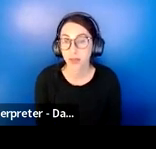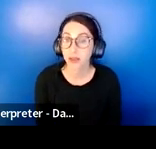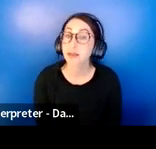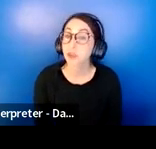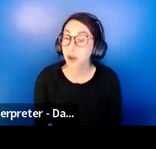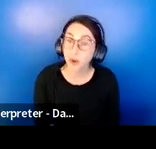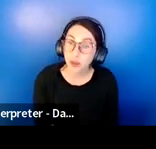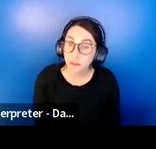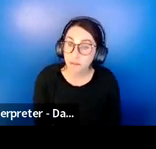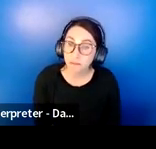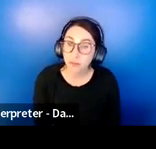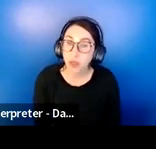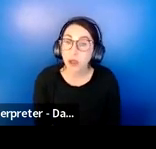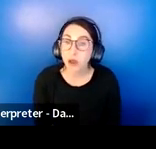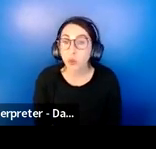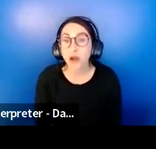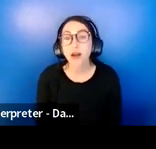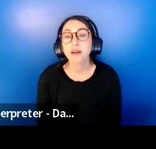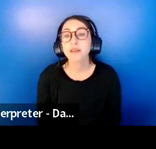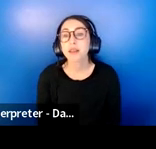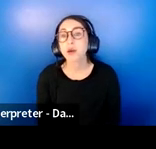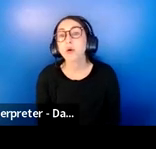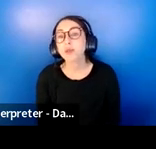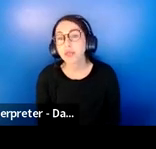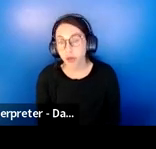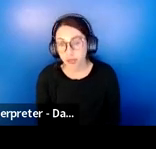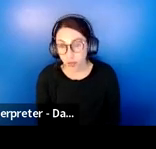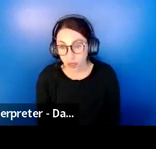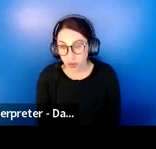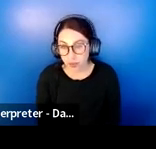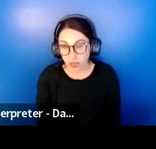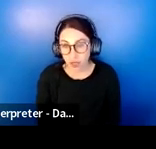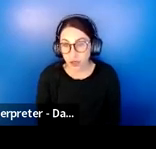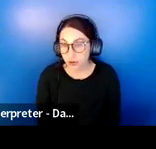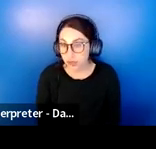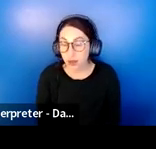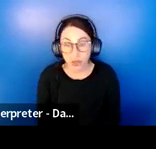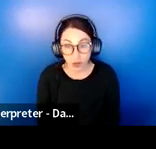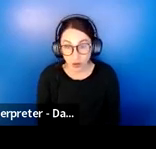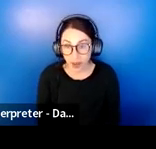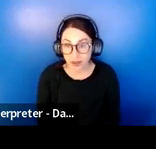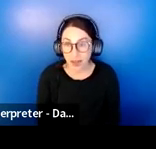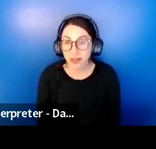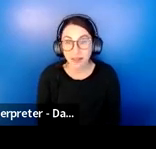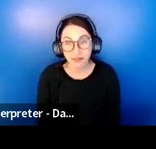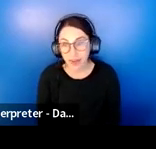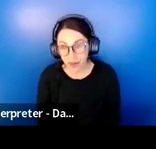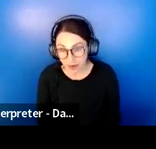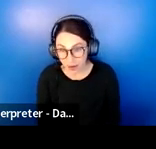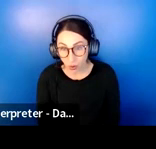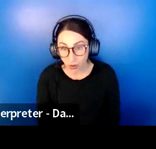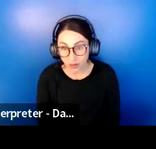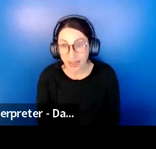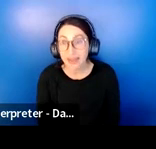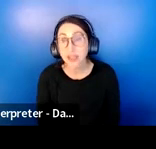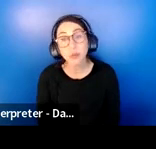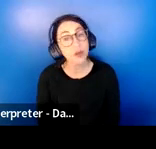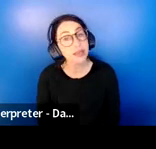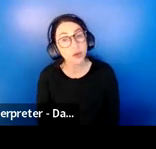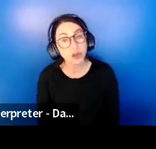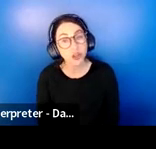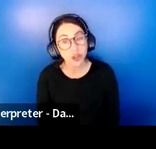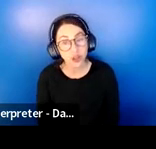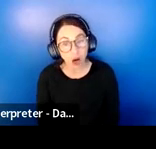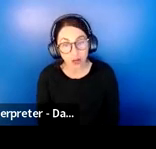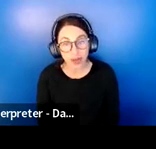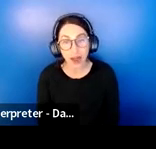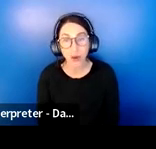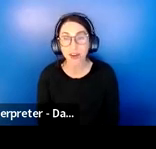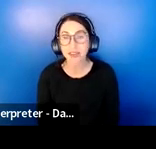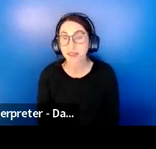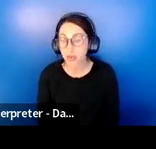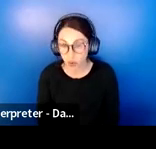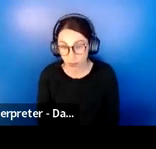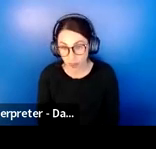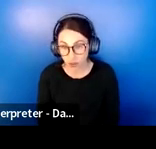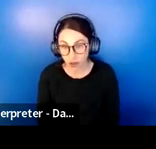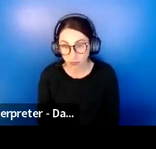ASL Interpreter - Danielle: So my curriculum... One of the oldest books that we use to use to learn ASL, it's very, very old, and it's a good place to start. However, it's very two-dimensional.